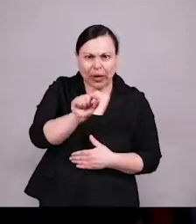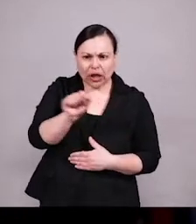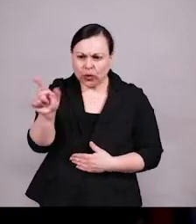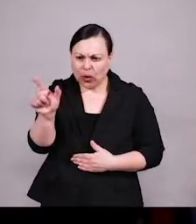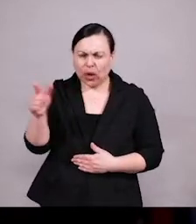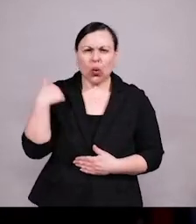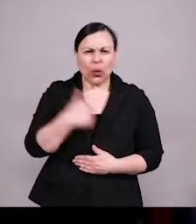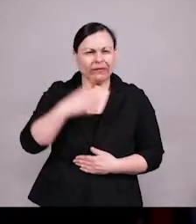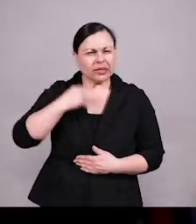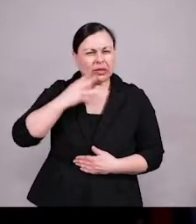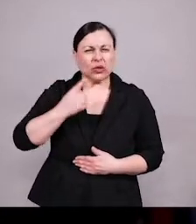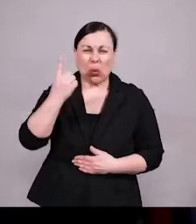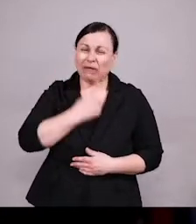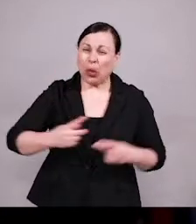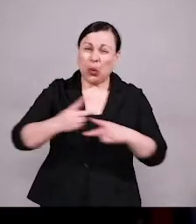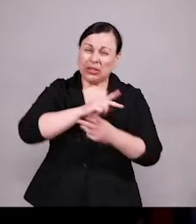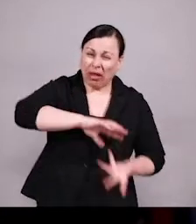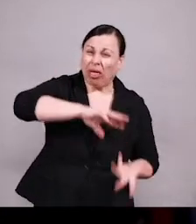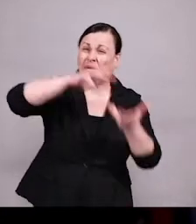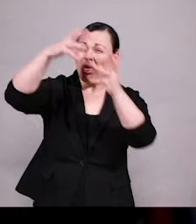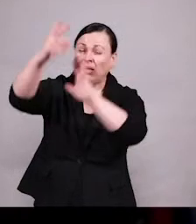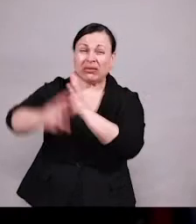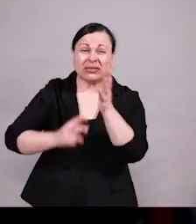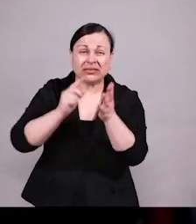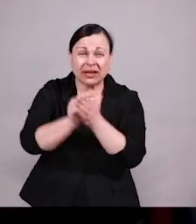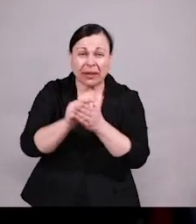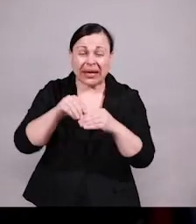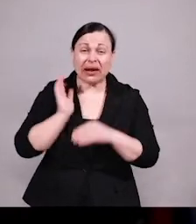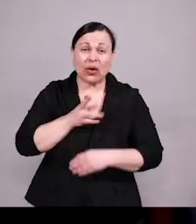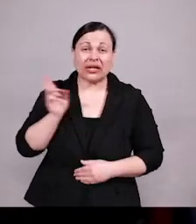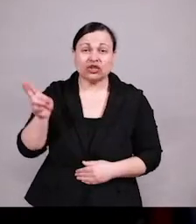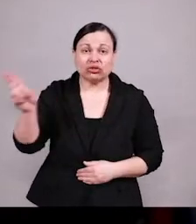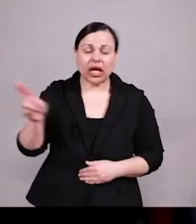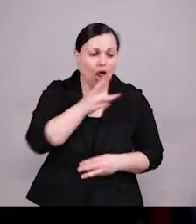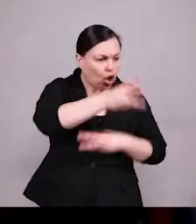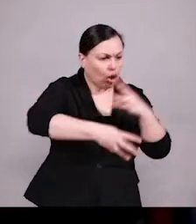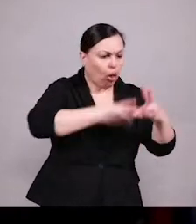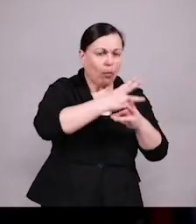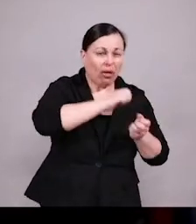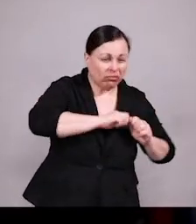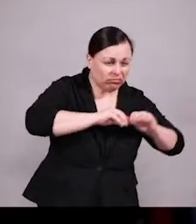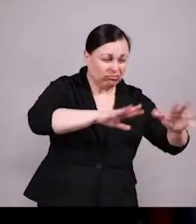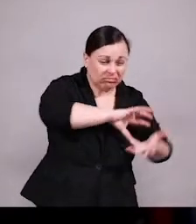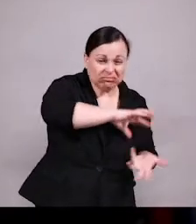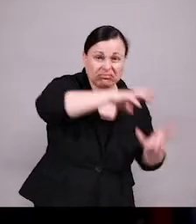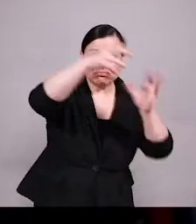disruptive eras in our nation's history. From a global pandemic and a summer of social unrest,